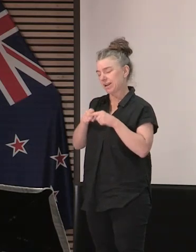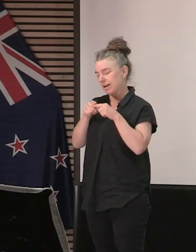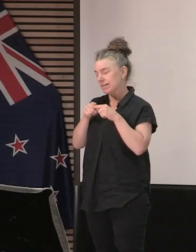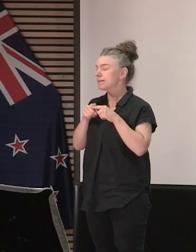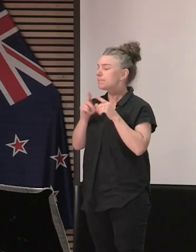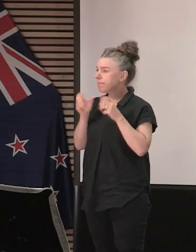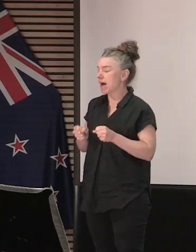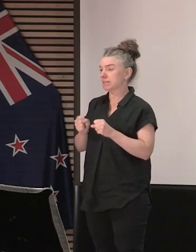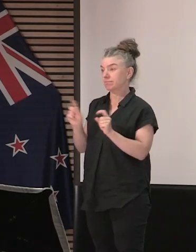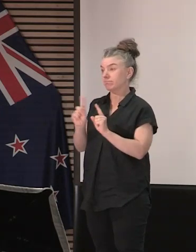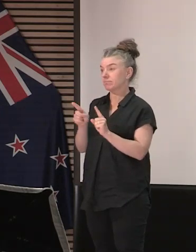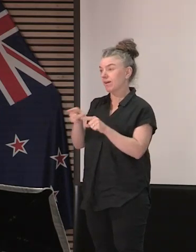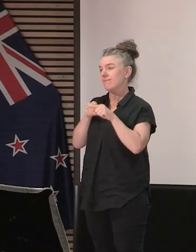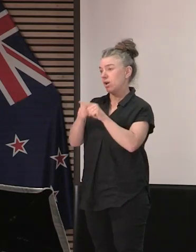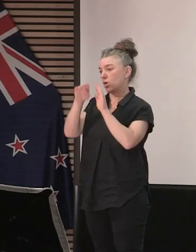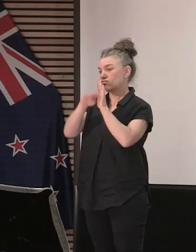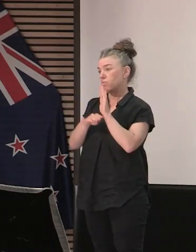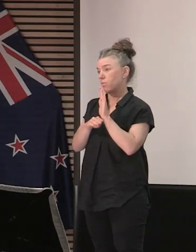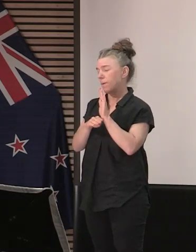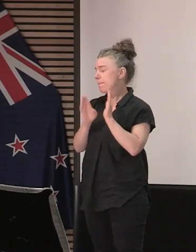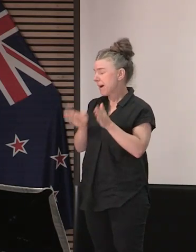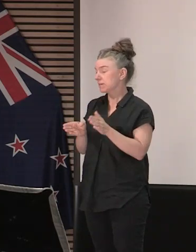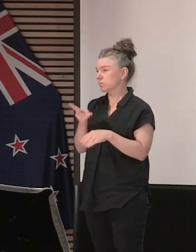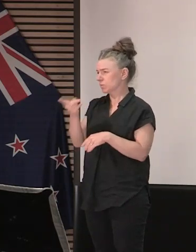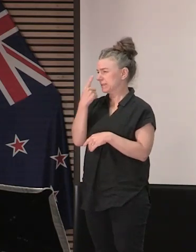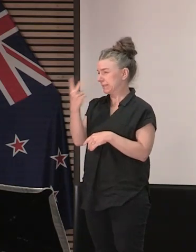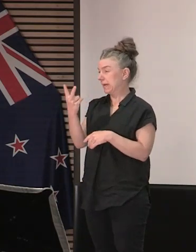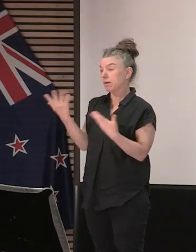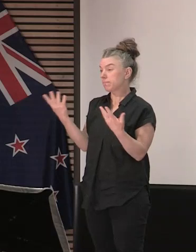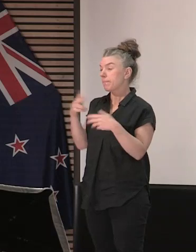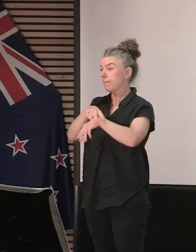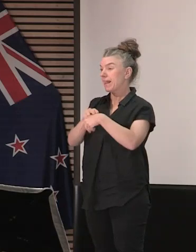Inaddition, you will see anincrease in police enforcementin recent days.